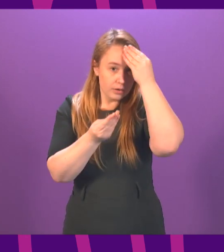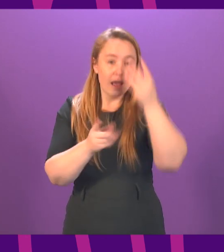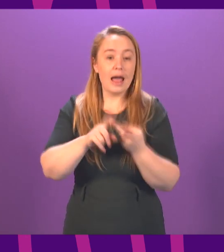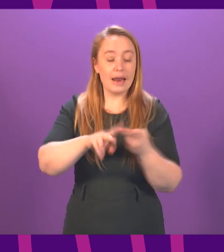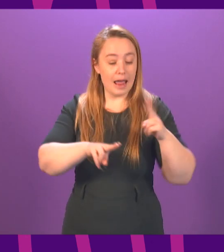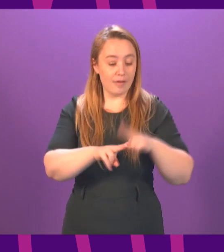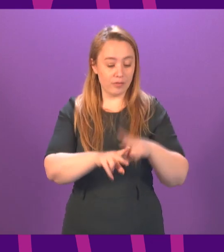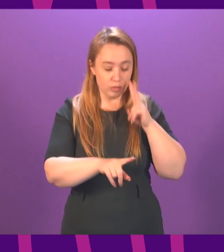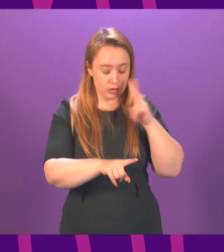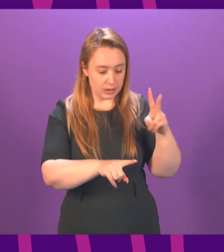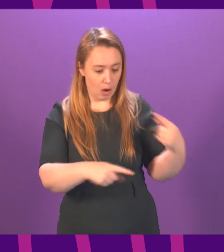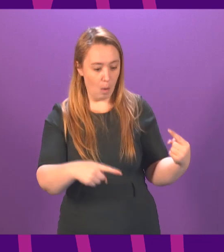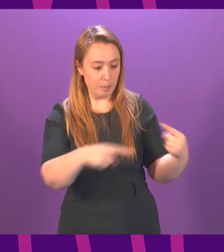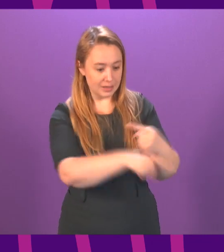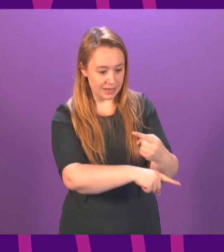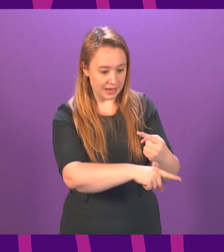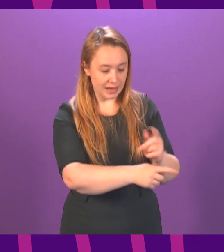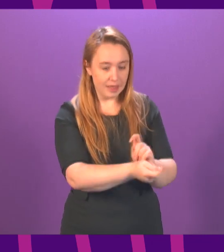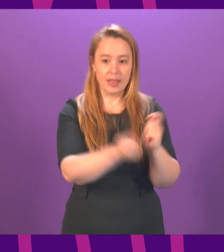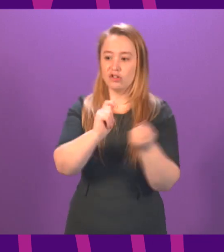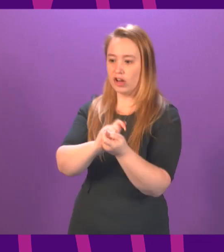got things wrong, we put that right in future, and I will try to do that.